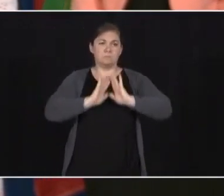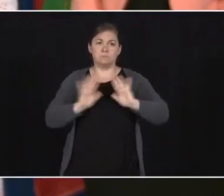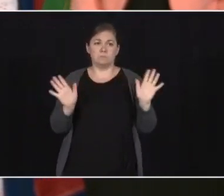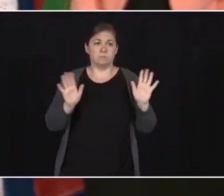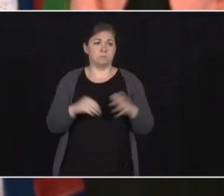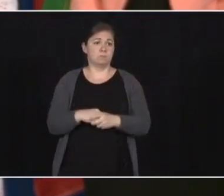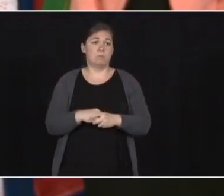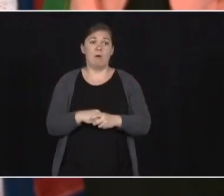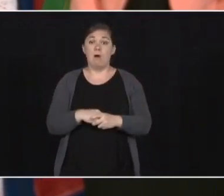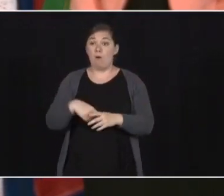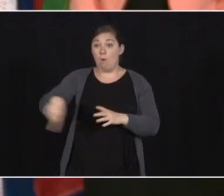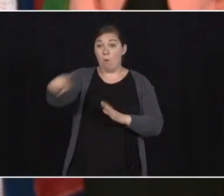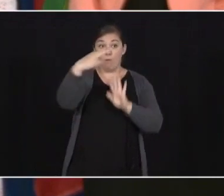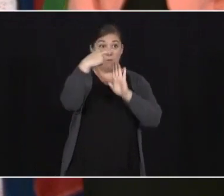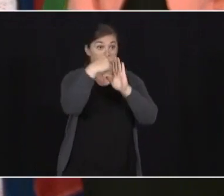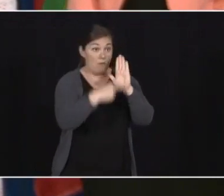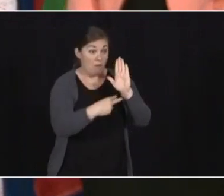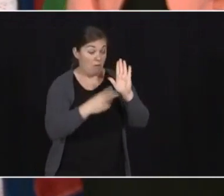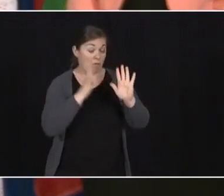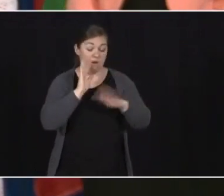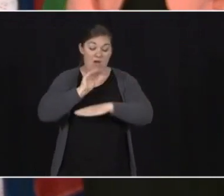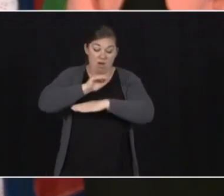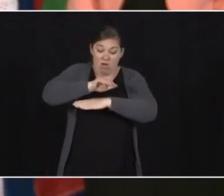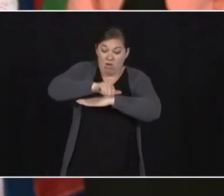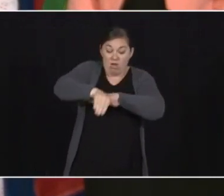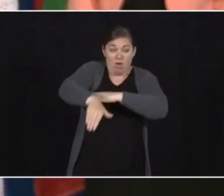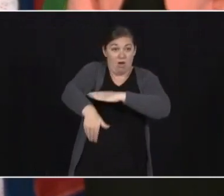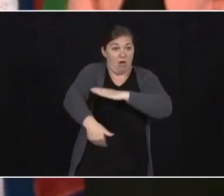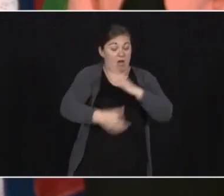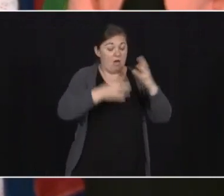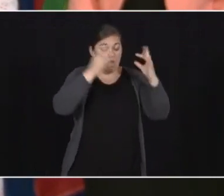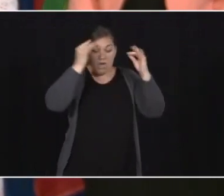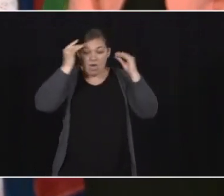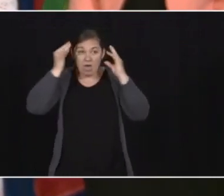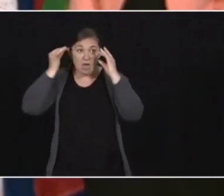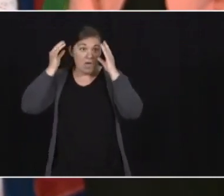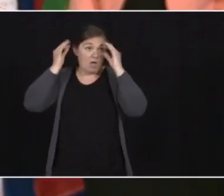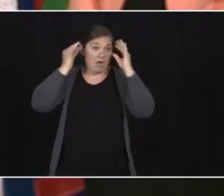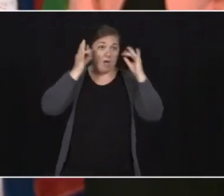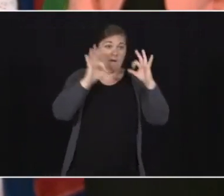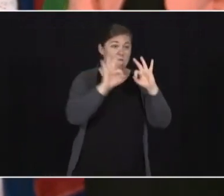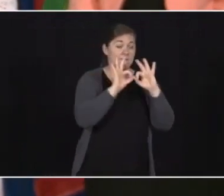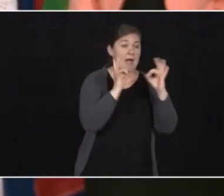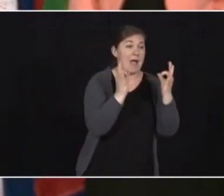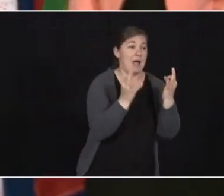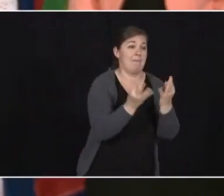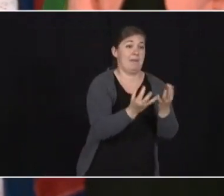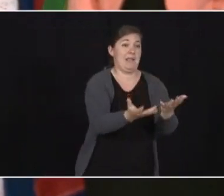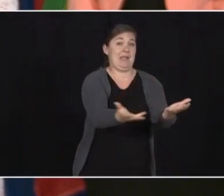I was up all night thinking of this. The families that go in there.